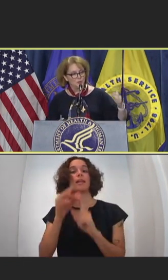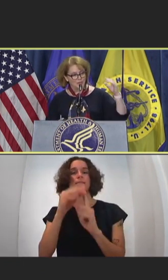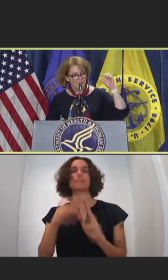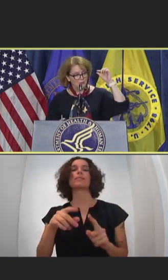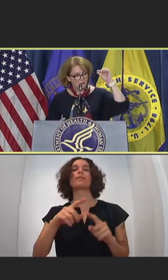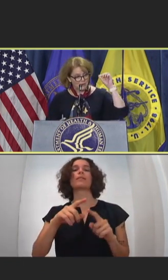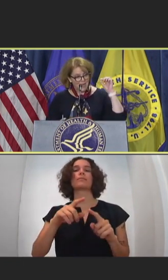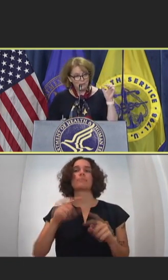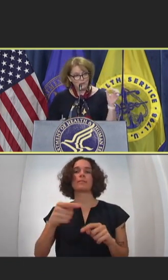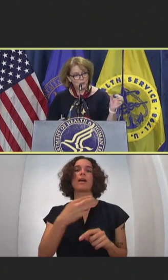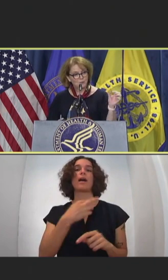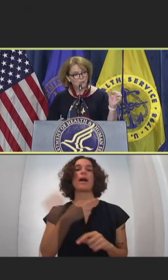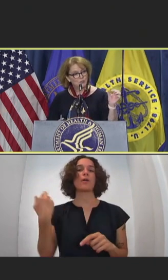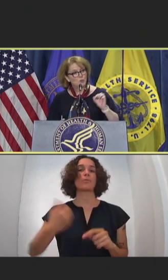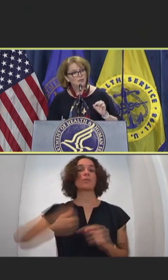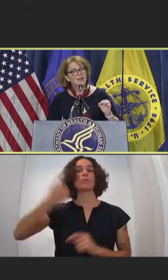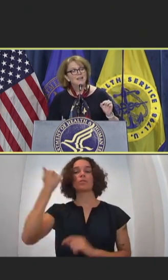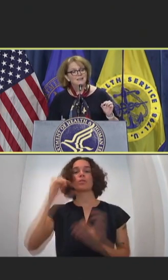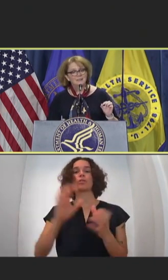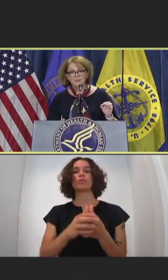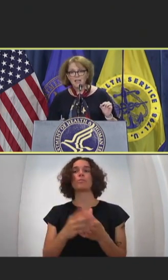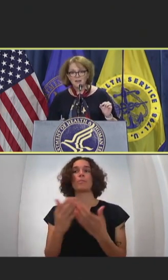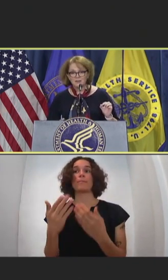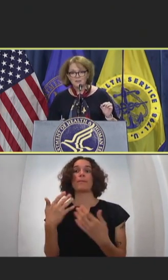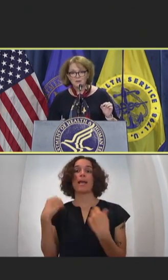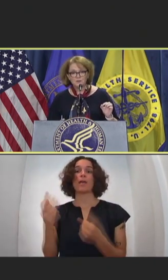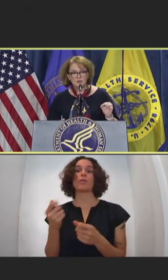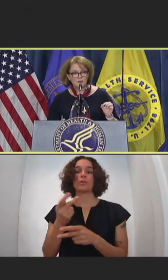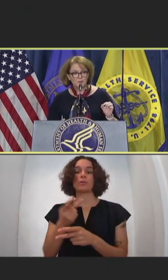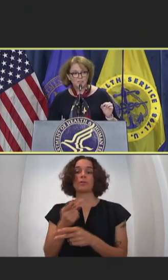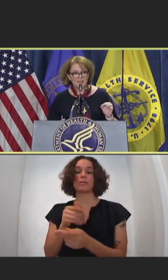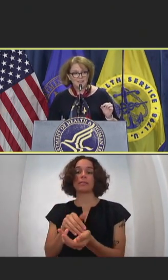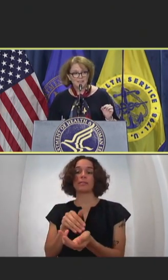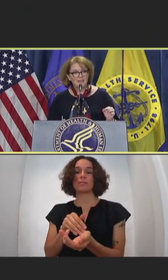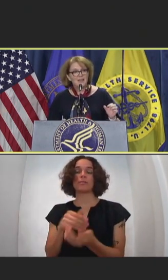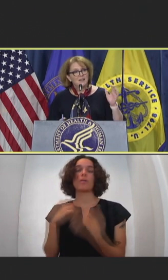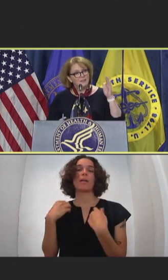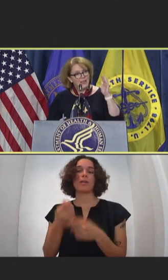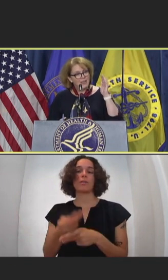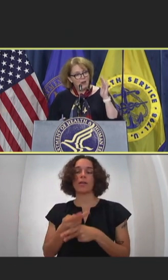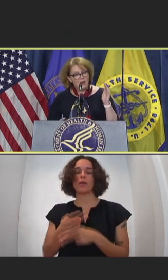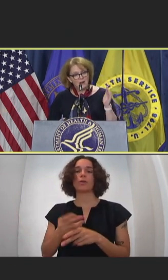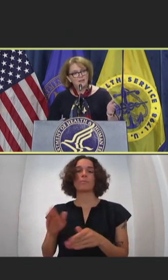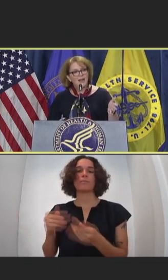needs to be absolutely sure that their titers demonstrate they're protected, they are not to